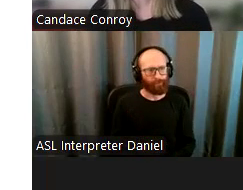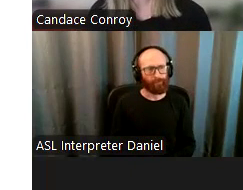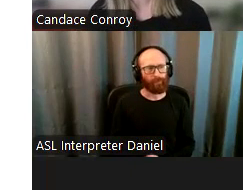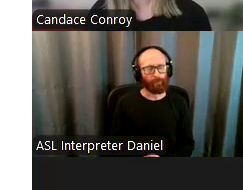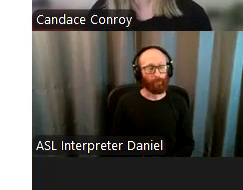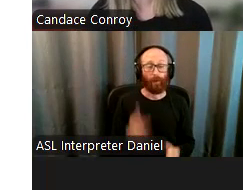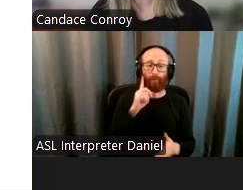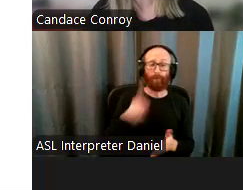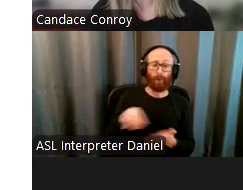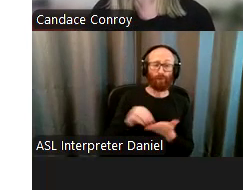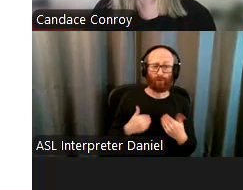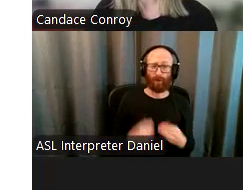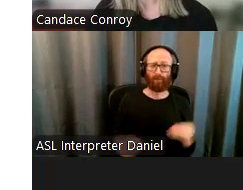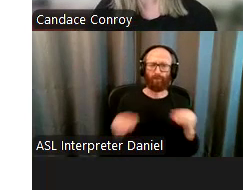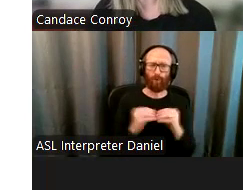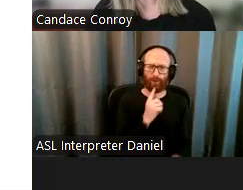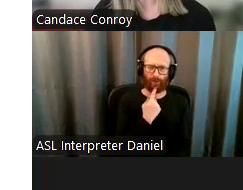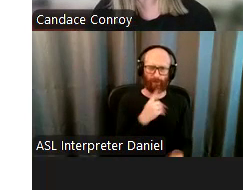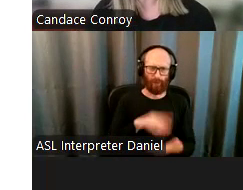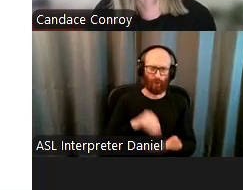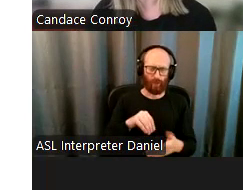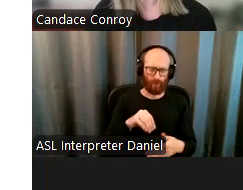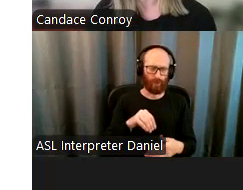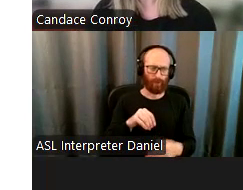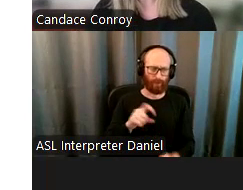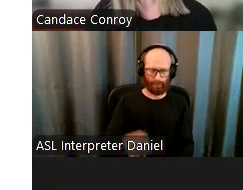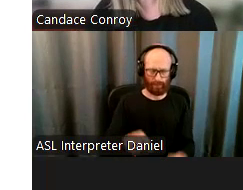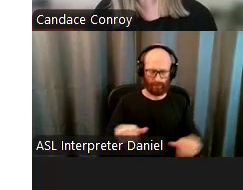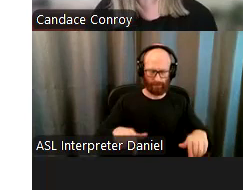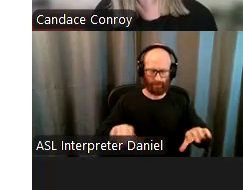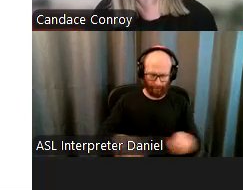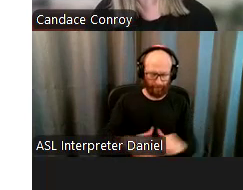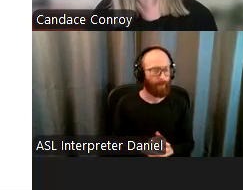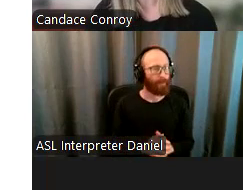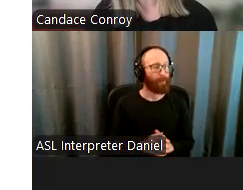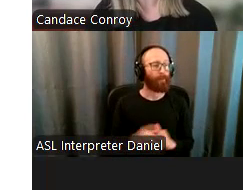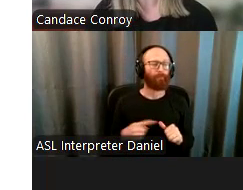more significant learning needs in this activity, first we always mention this,